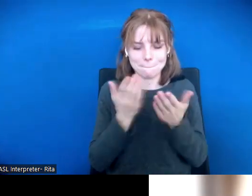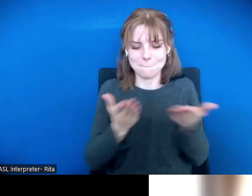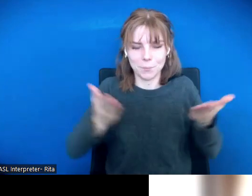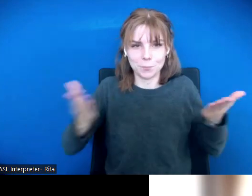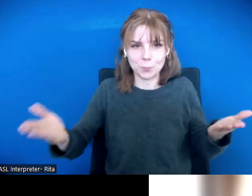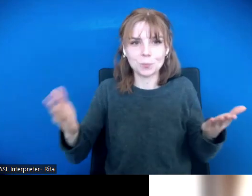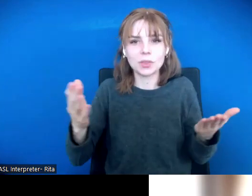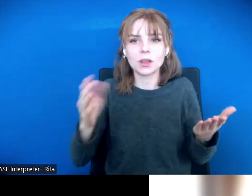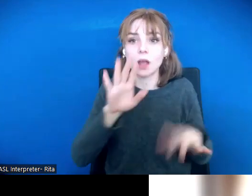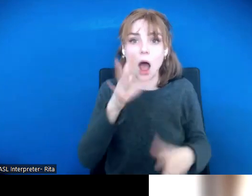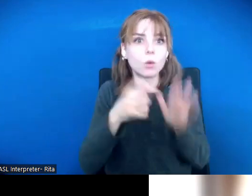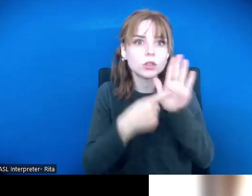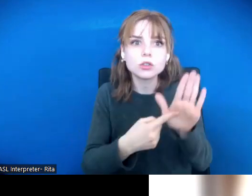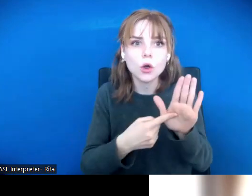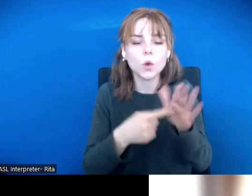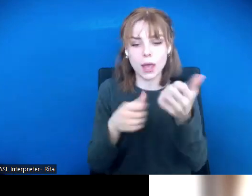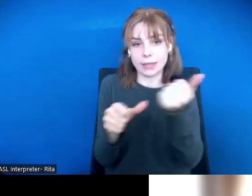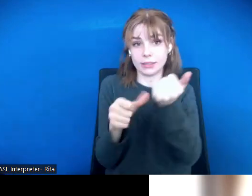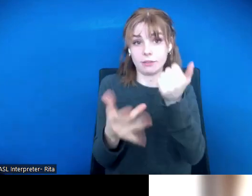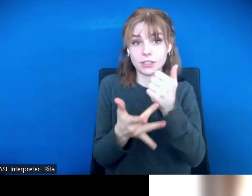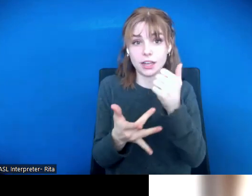Absolutely. I brought a few of my treasures.